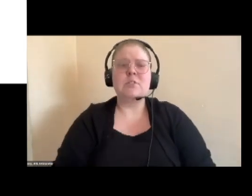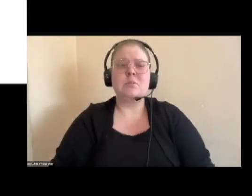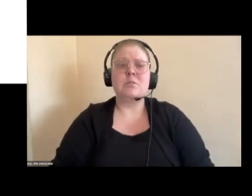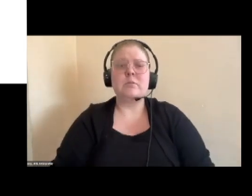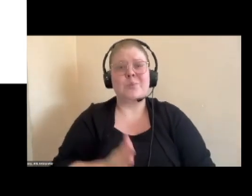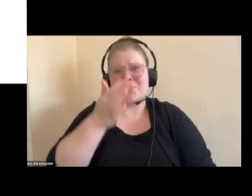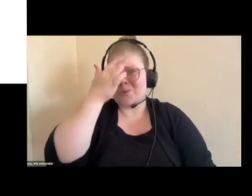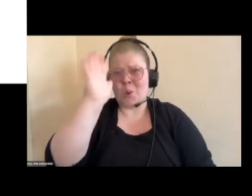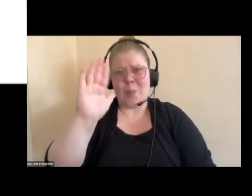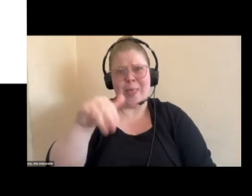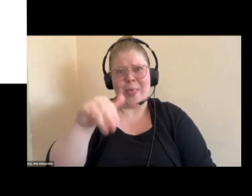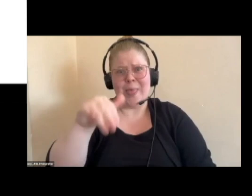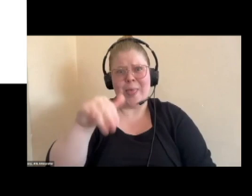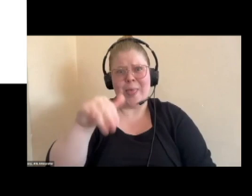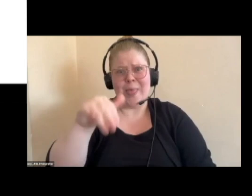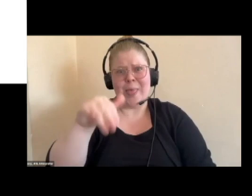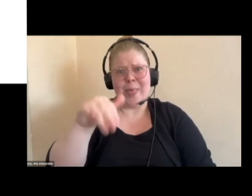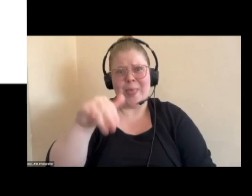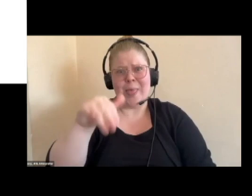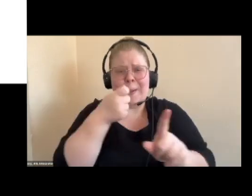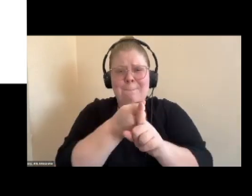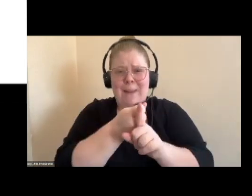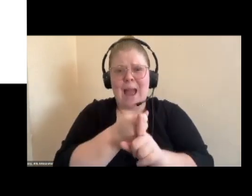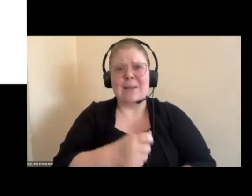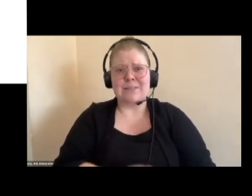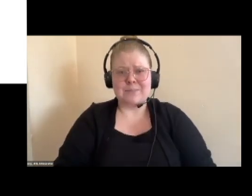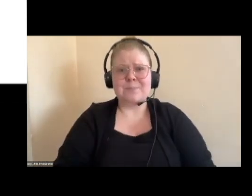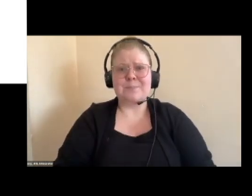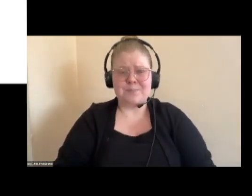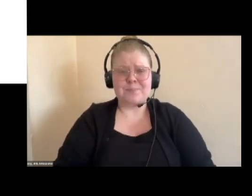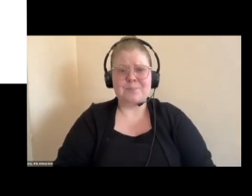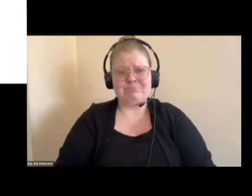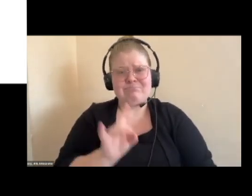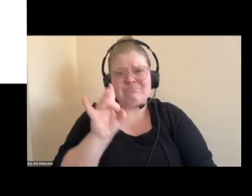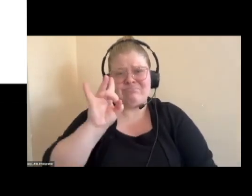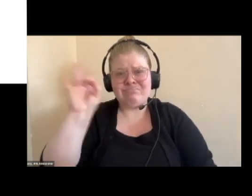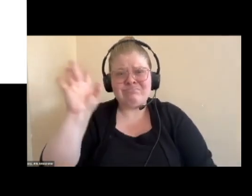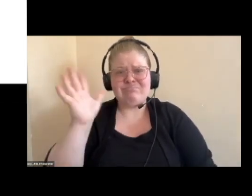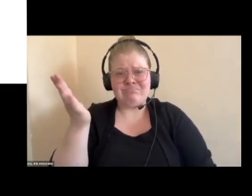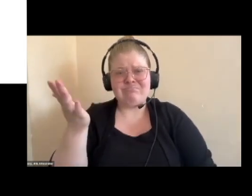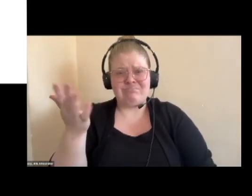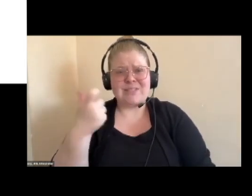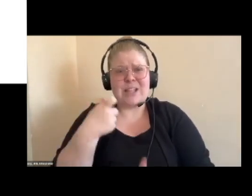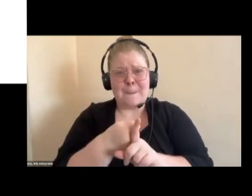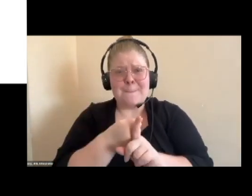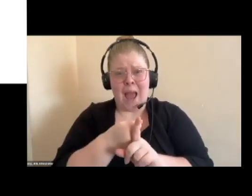a huge impact, a devastating impact on people with disabilities,